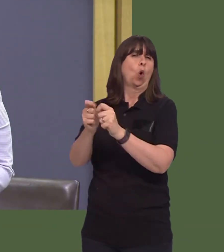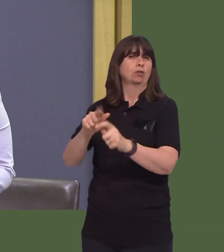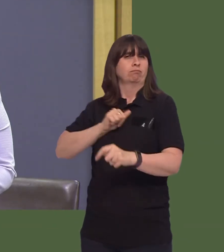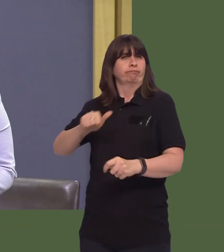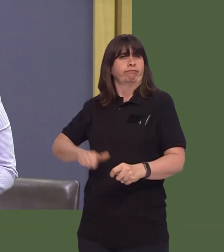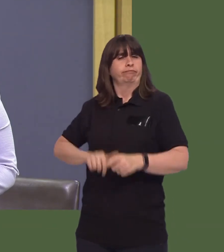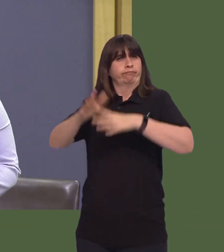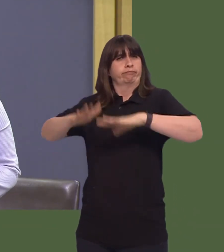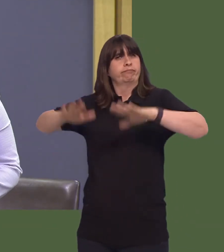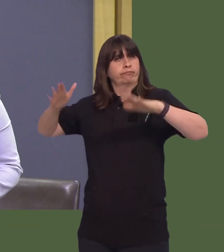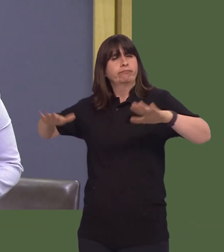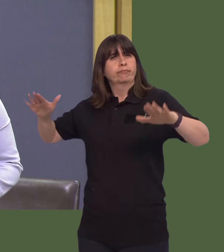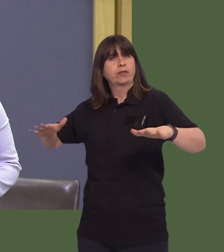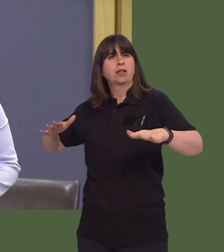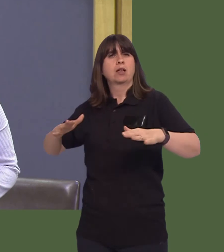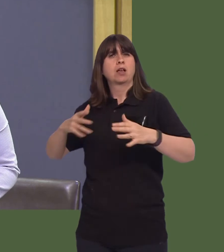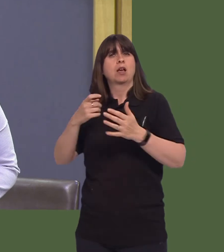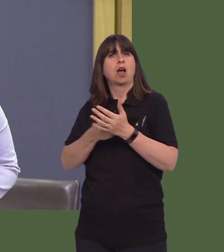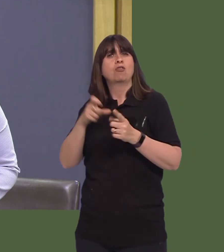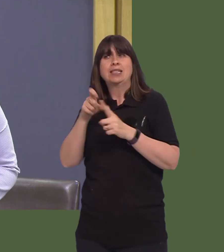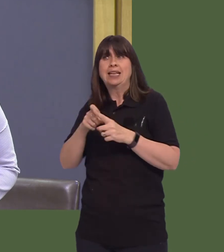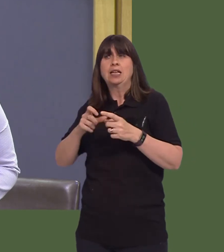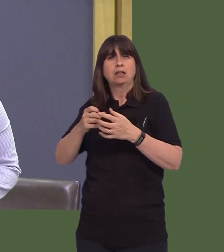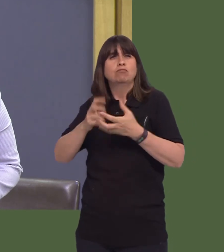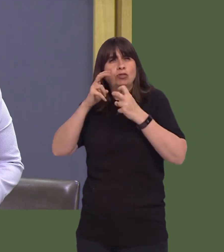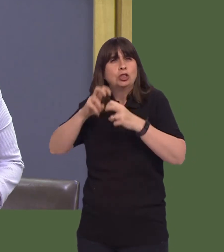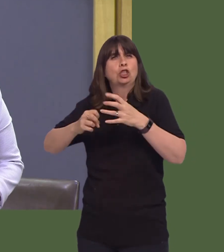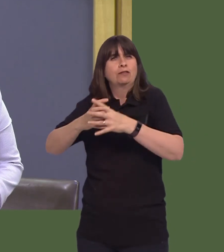development business in my constituency, with a global client list.